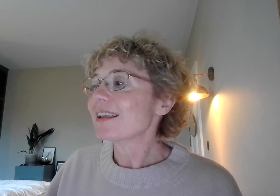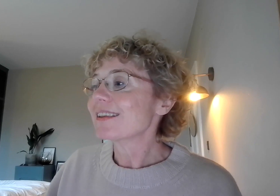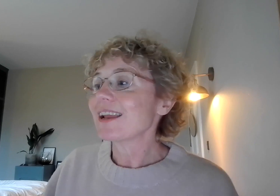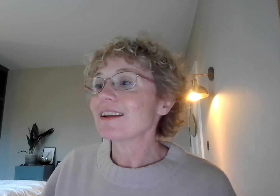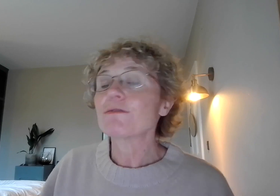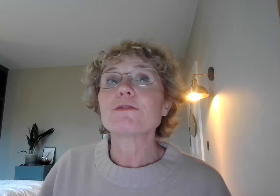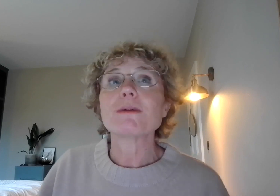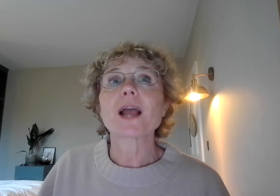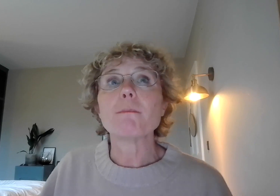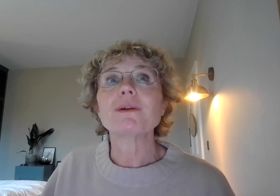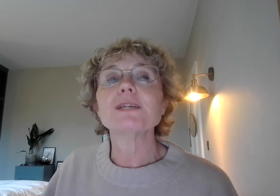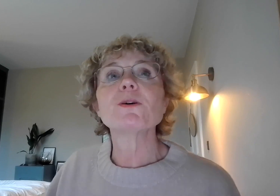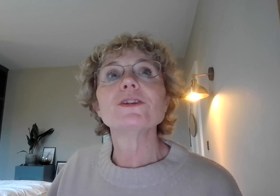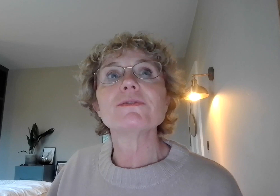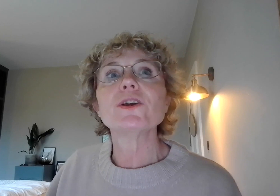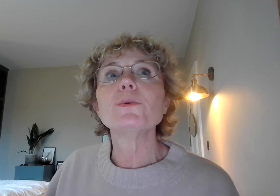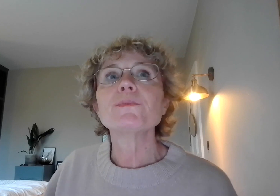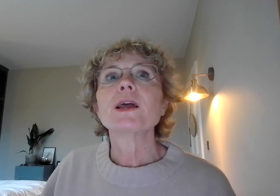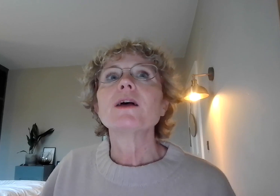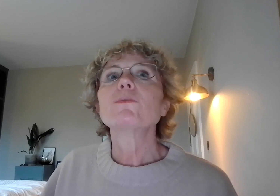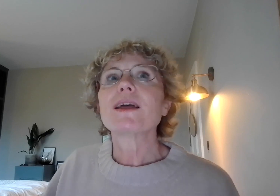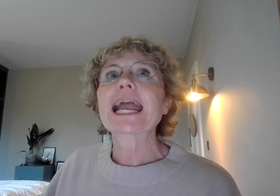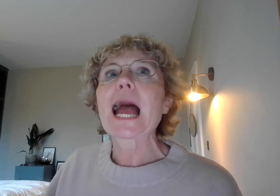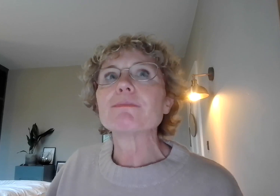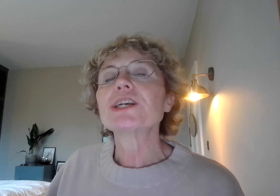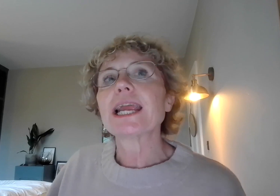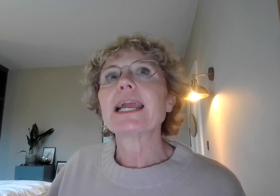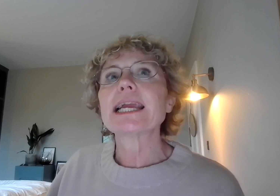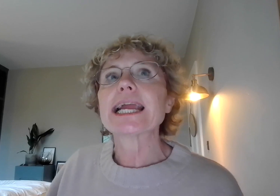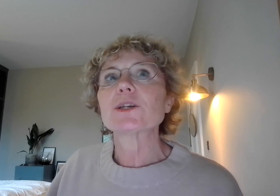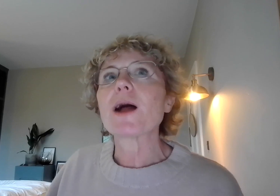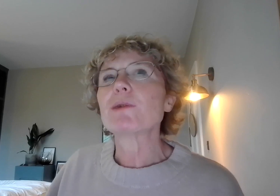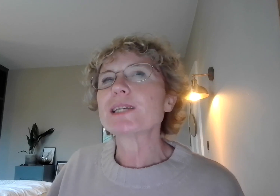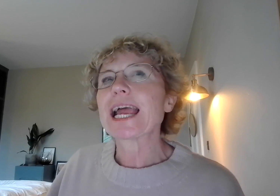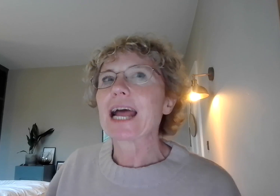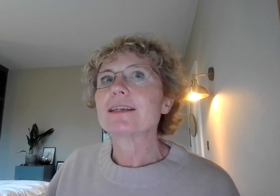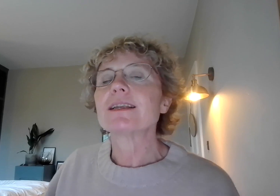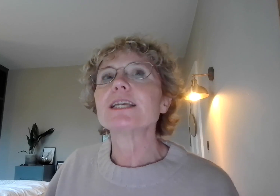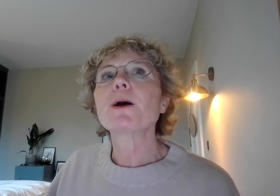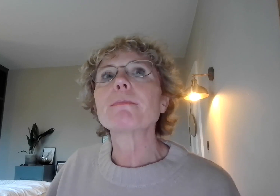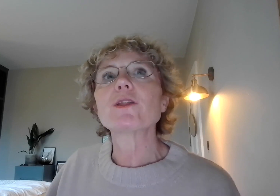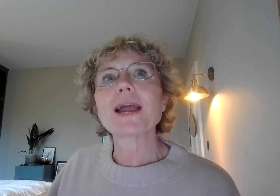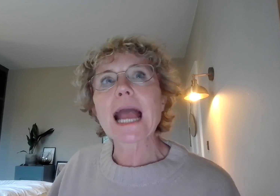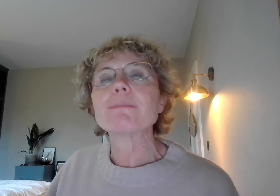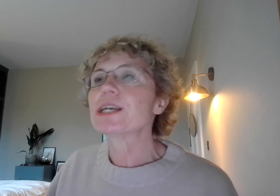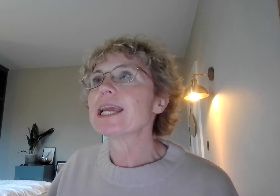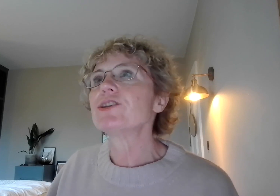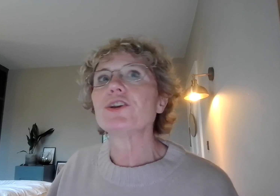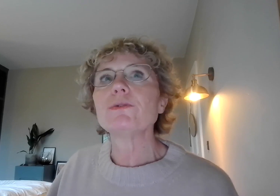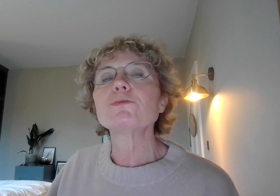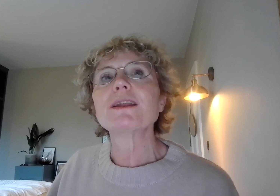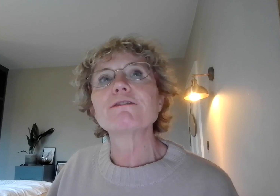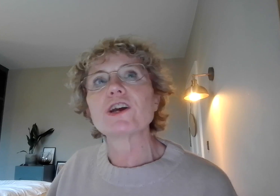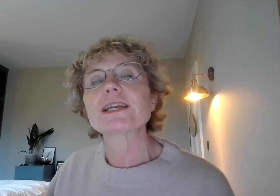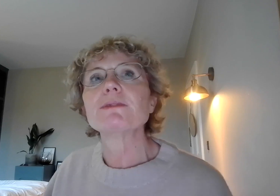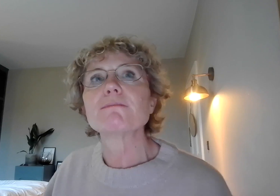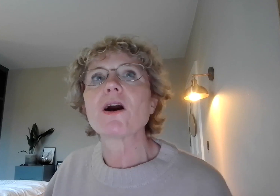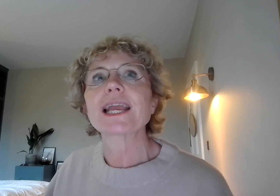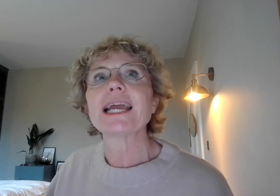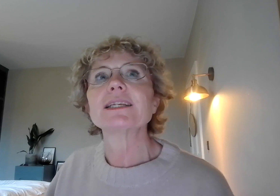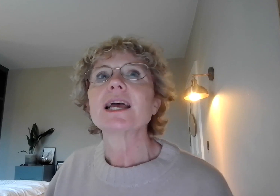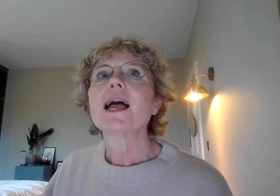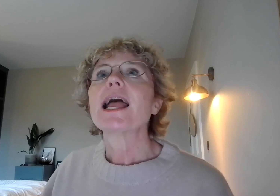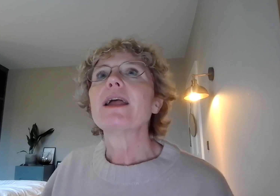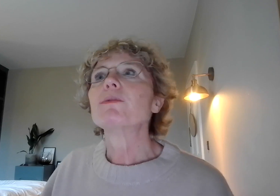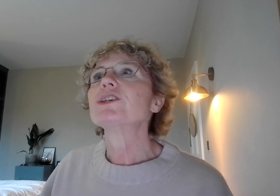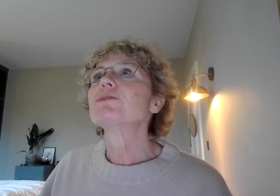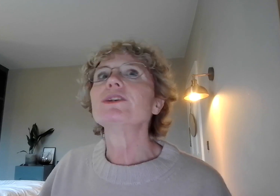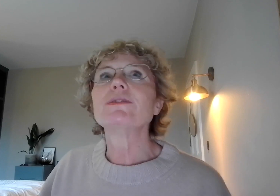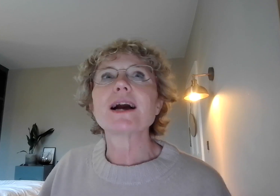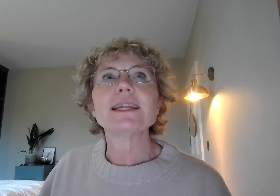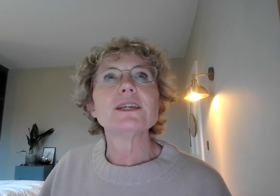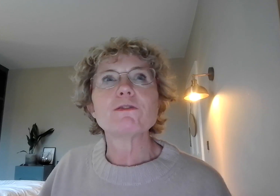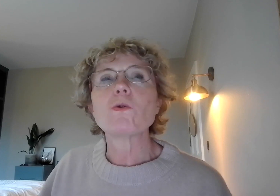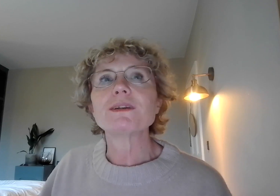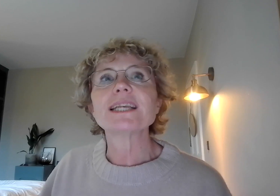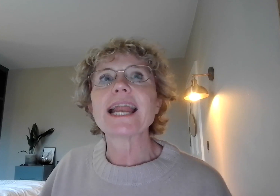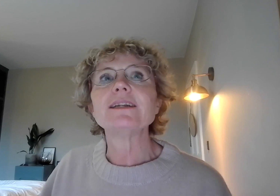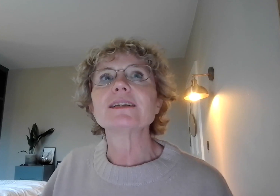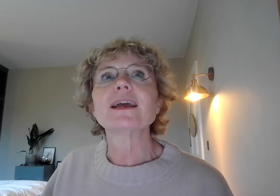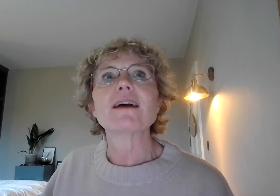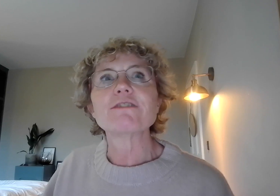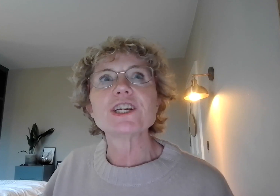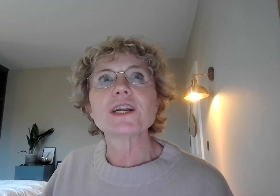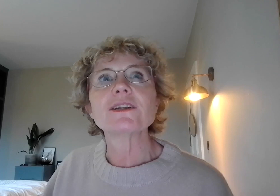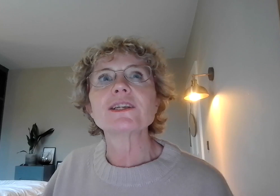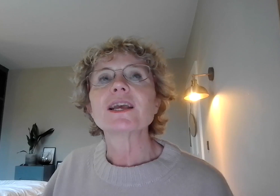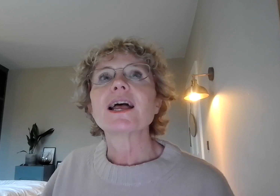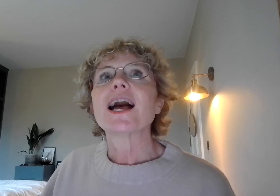I think from my company's point of view, the way that captioning is quite prosaic, but the way captioning is used, when it first came to the market, it was 94% efficient.